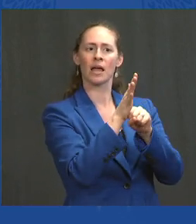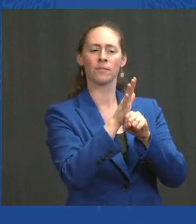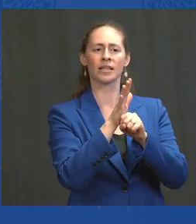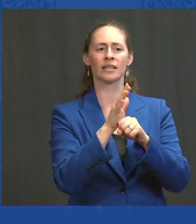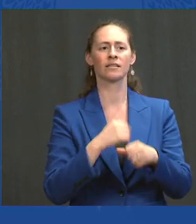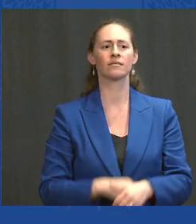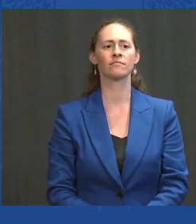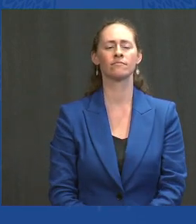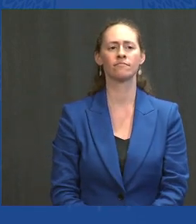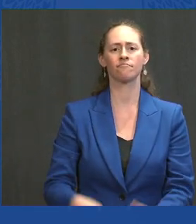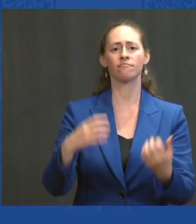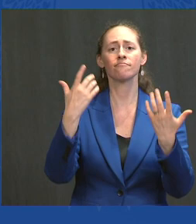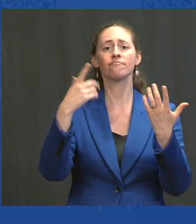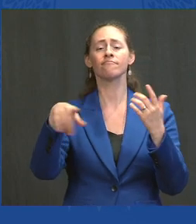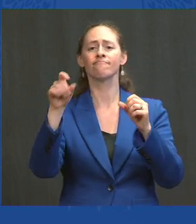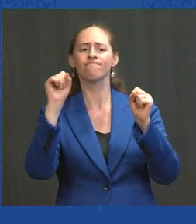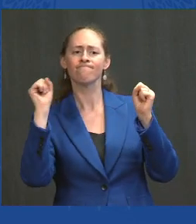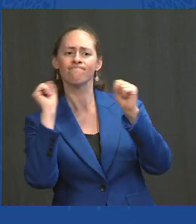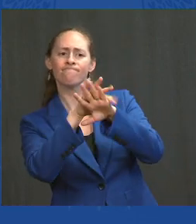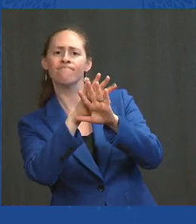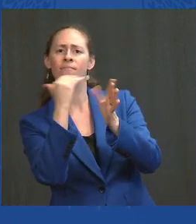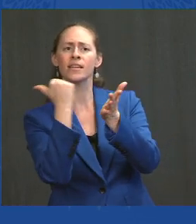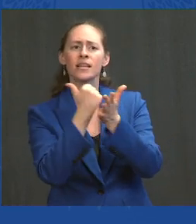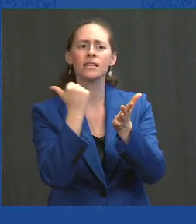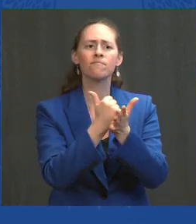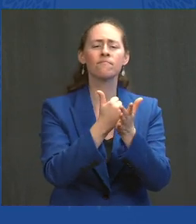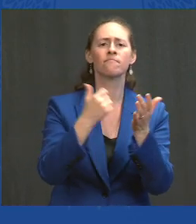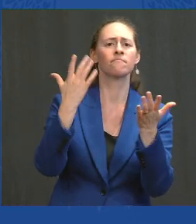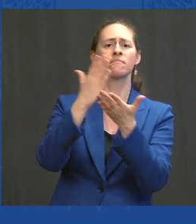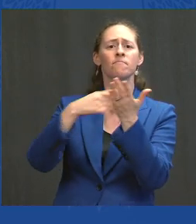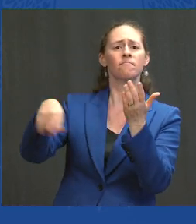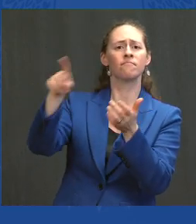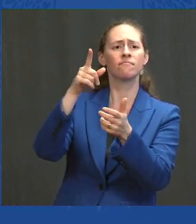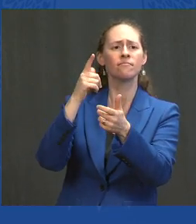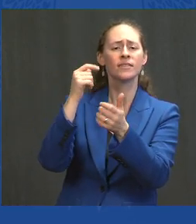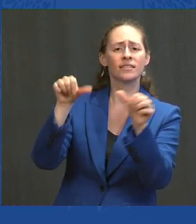and as scientists and researchers on the frontlines of finding vaccines.